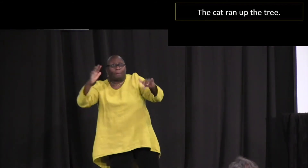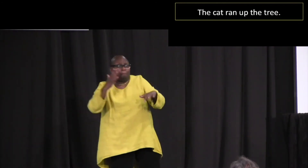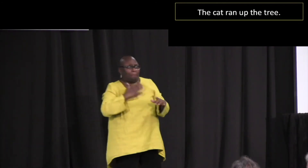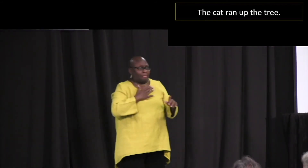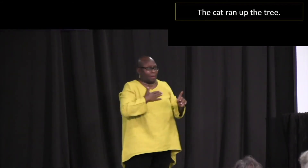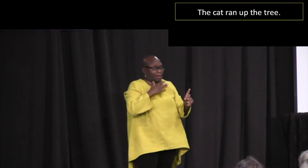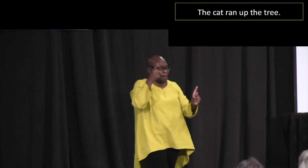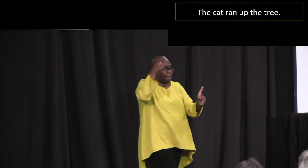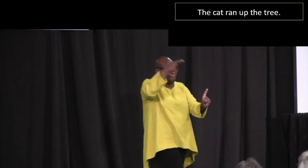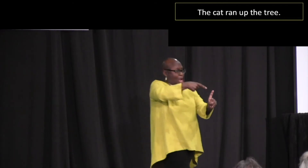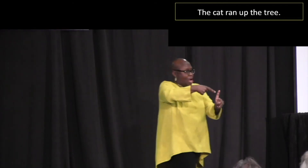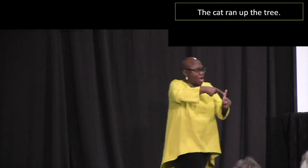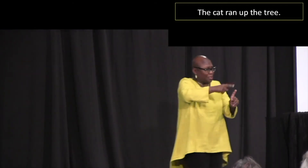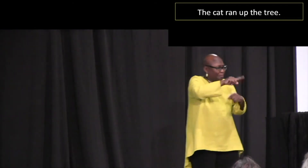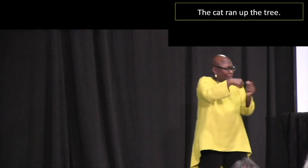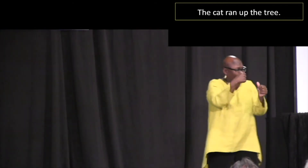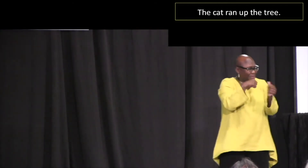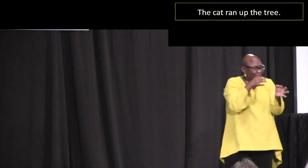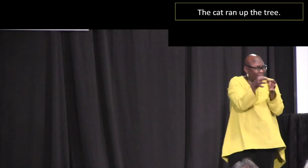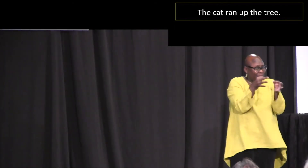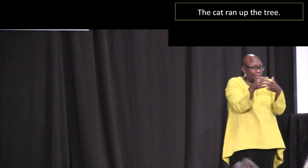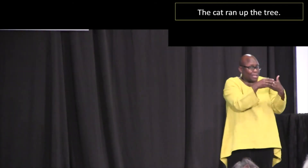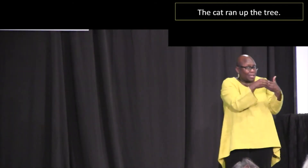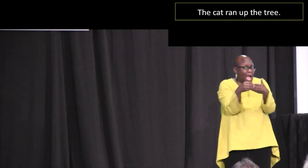The sentence is past tense which means